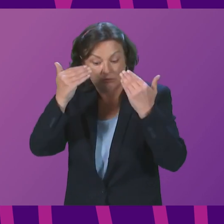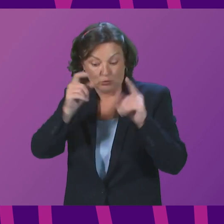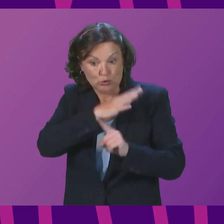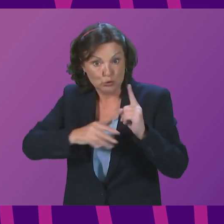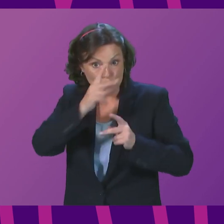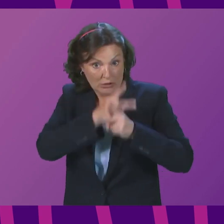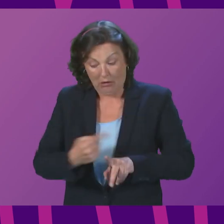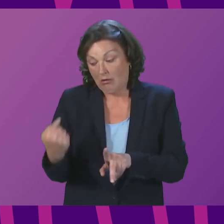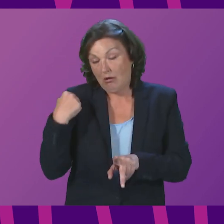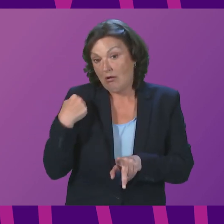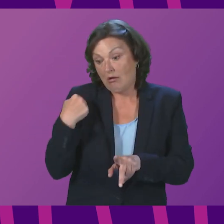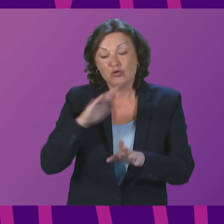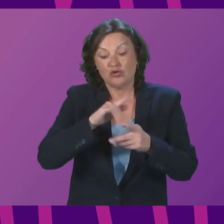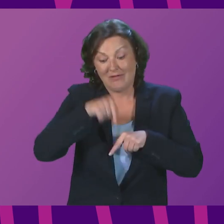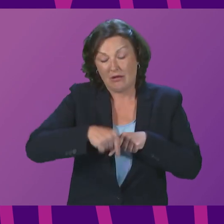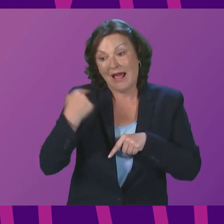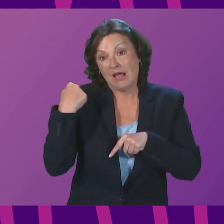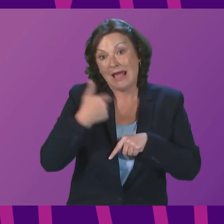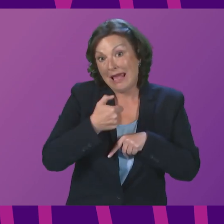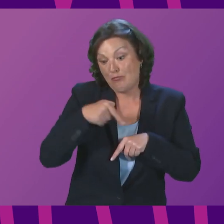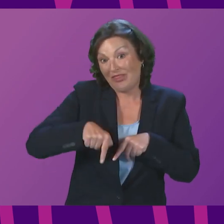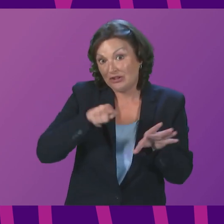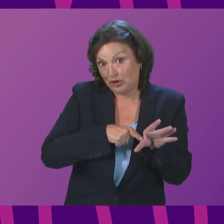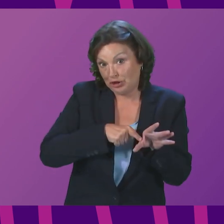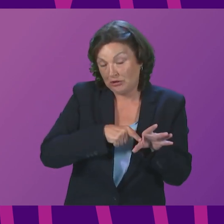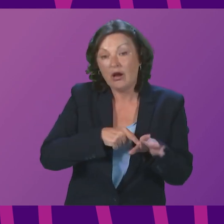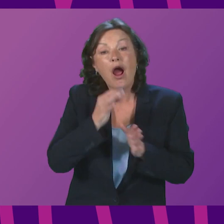In April this year, the minimum hourly rate increased.